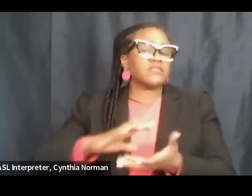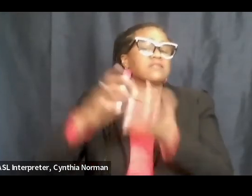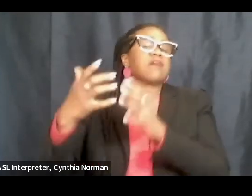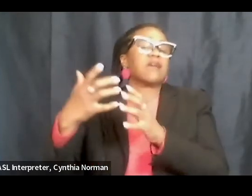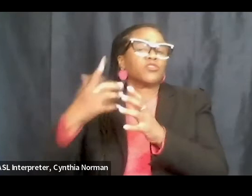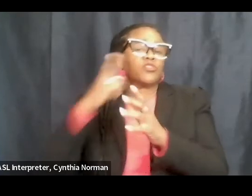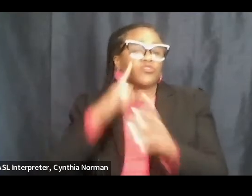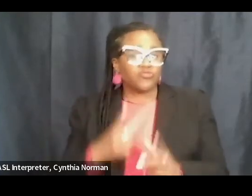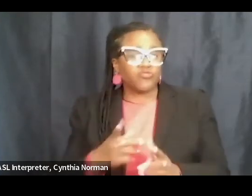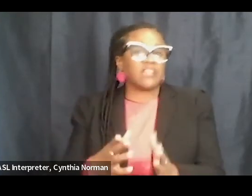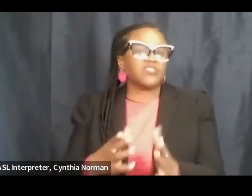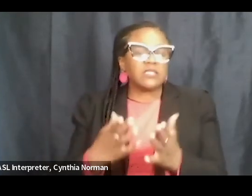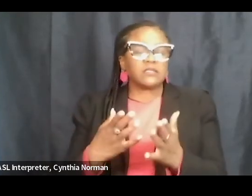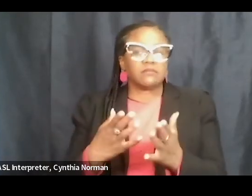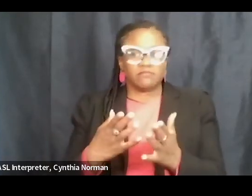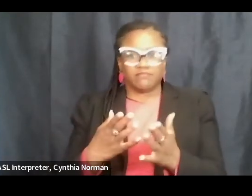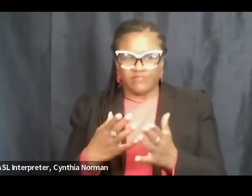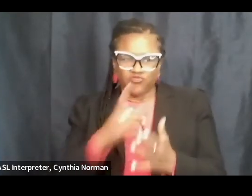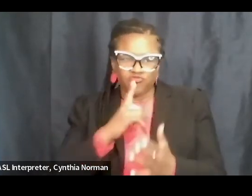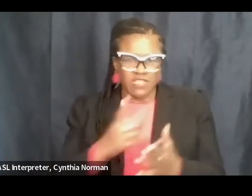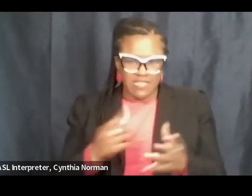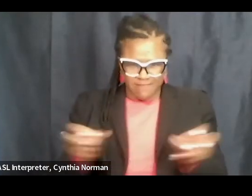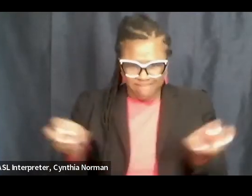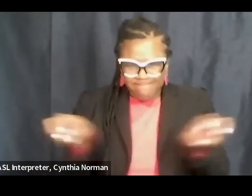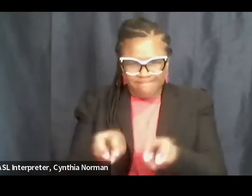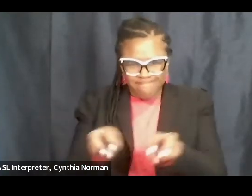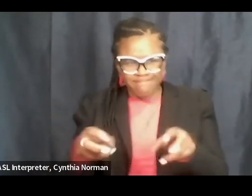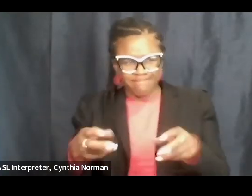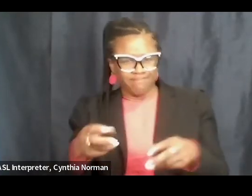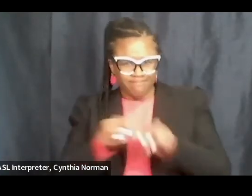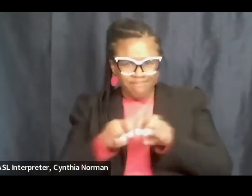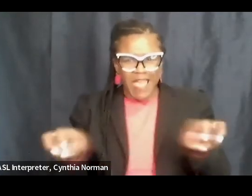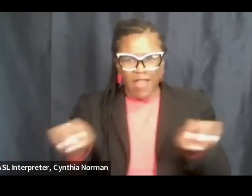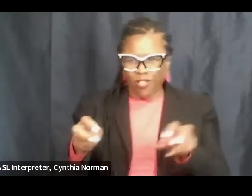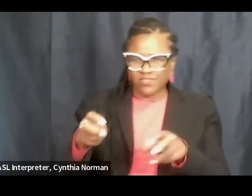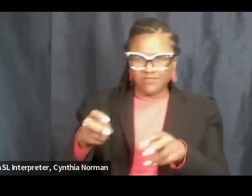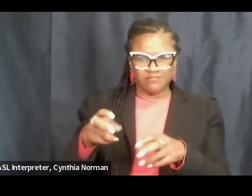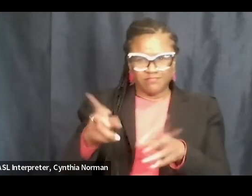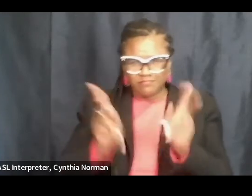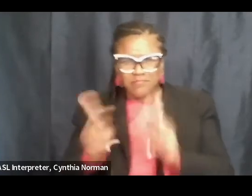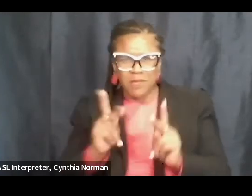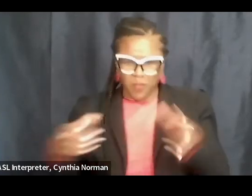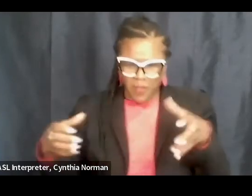this briefing and bringing together so many just great minds to help us better understand the need for inclusive disaster relief.